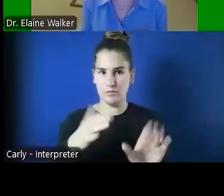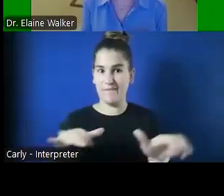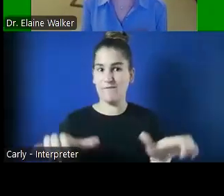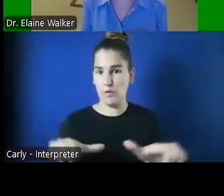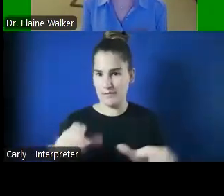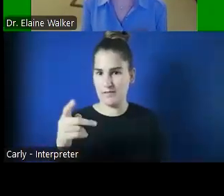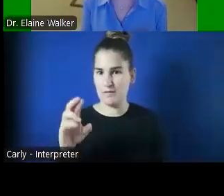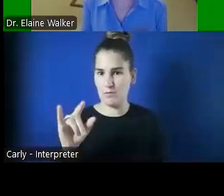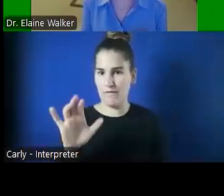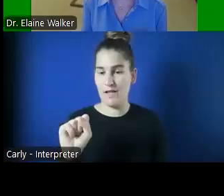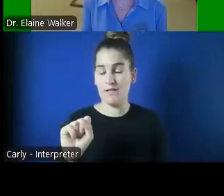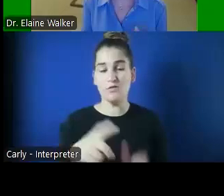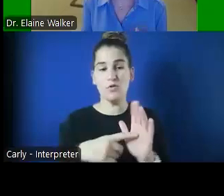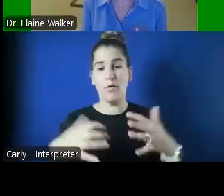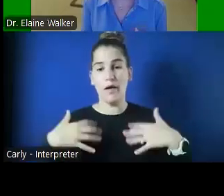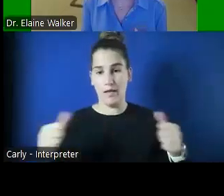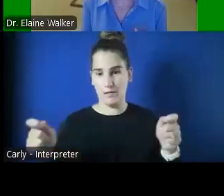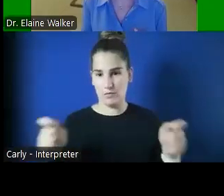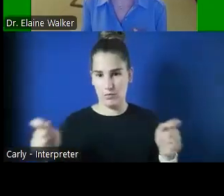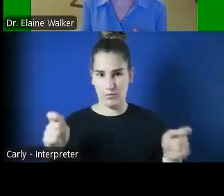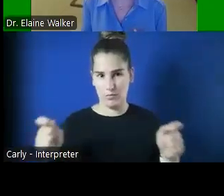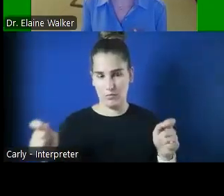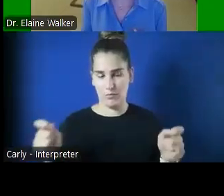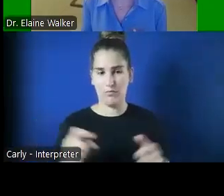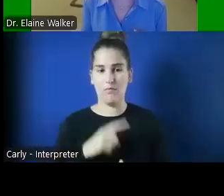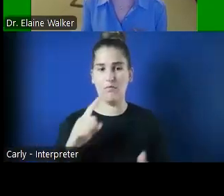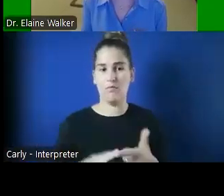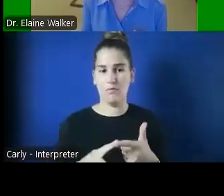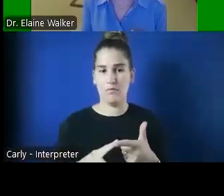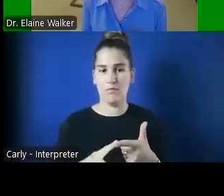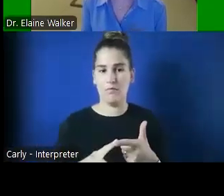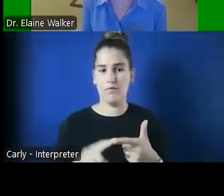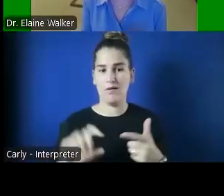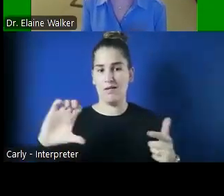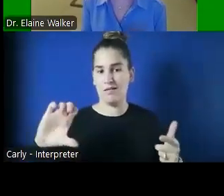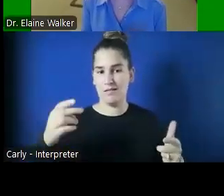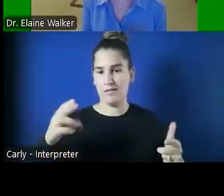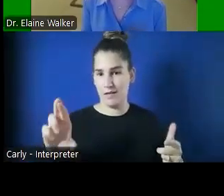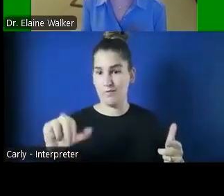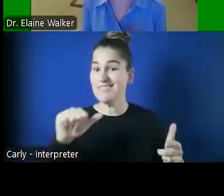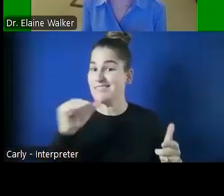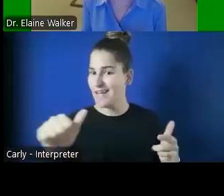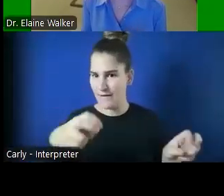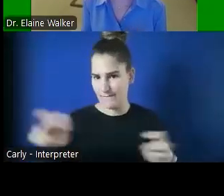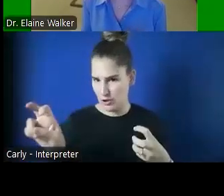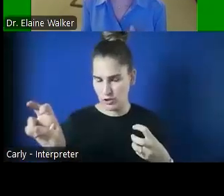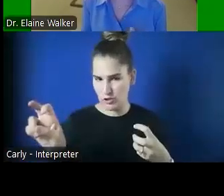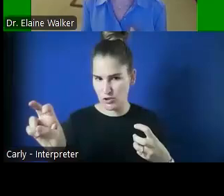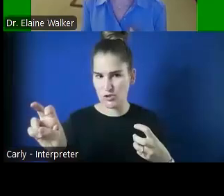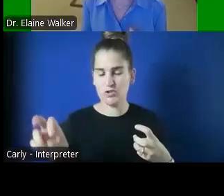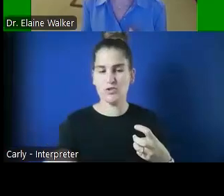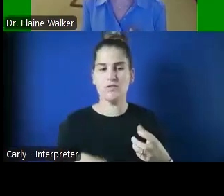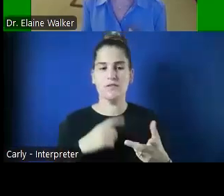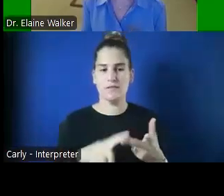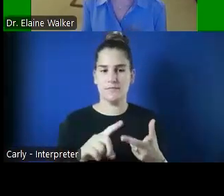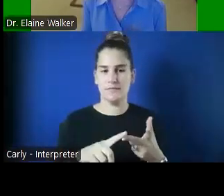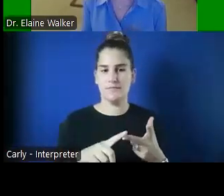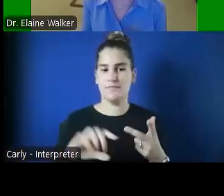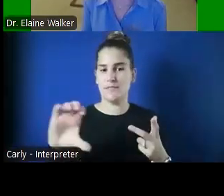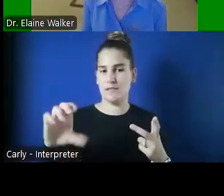controls clinical high-risk non-converters that's the NC's and clinical high-risk converters there